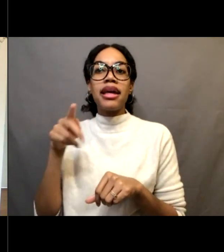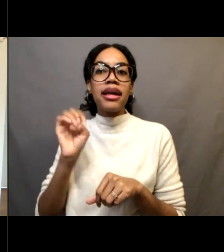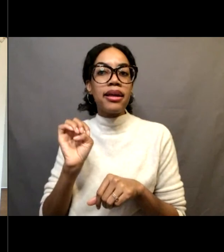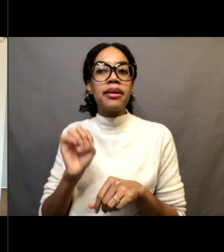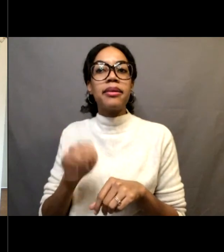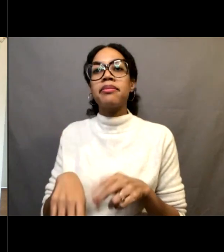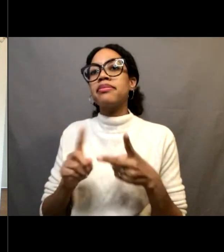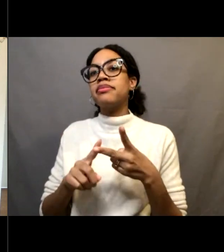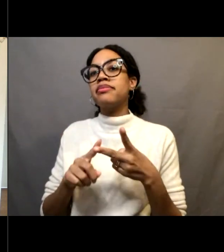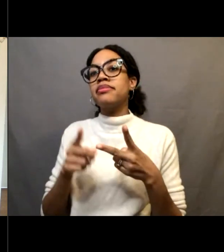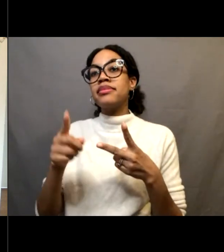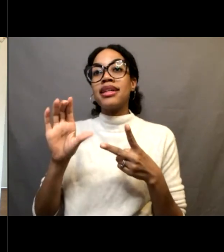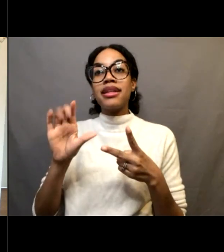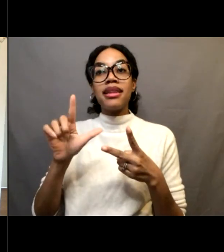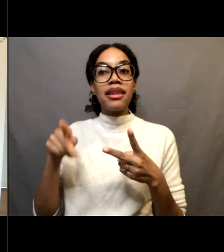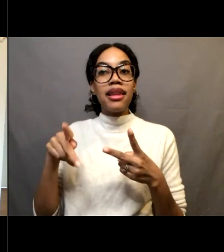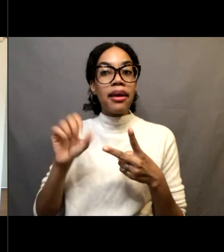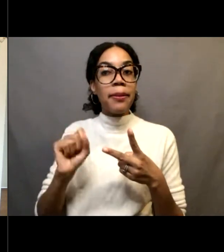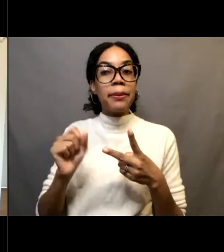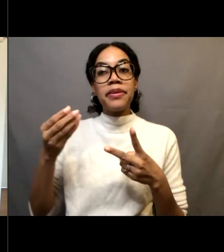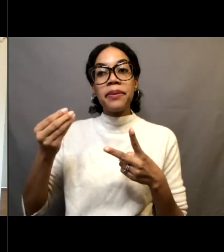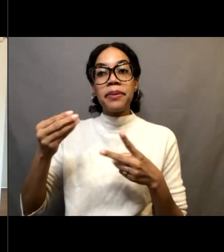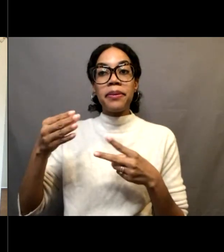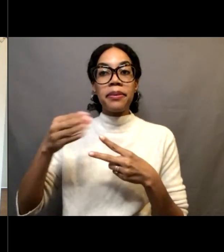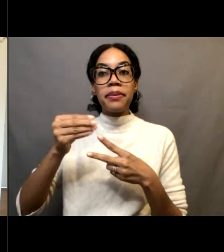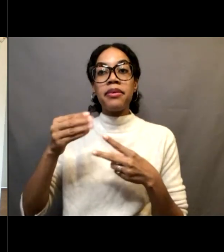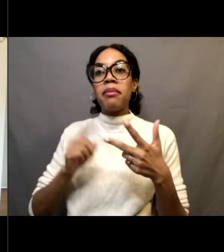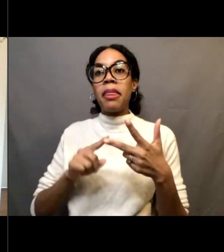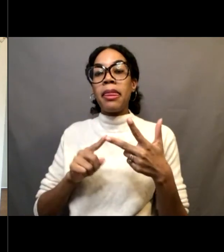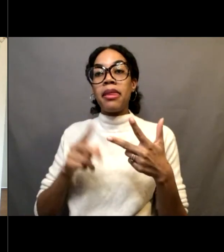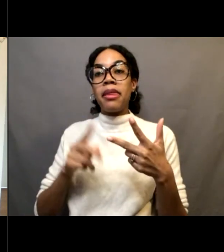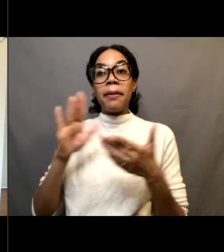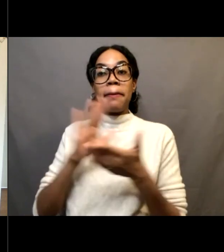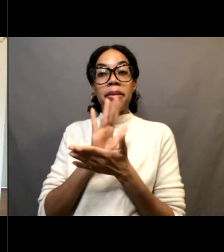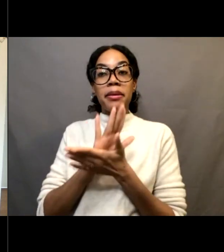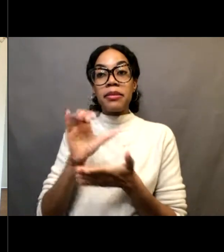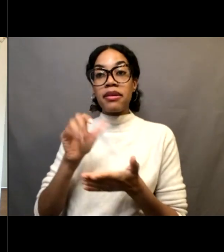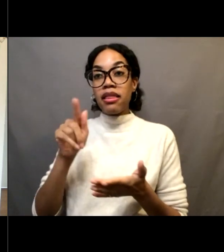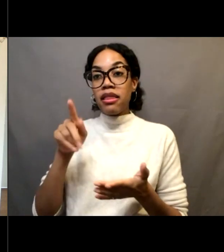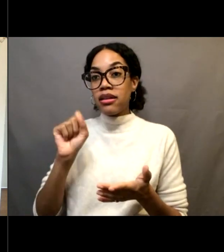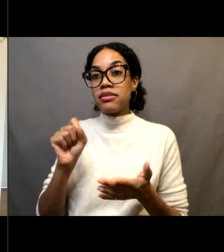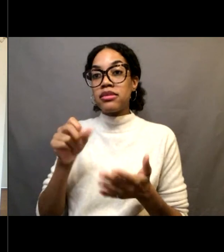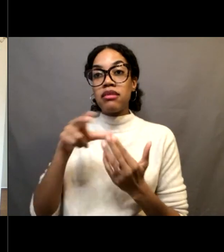binder clips work well, paper clips. So you can build a cardboard house